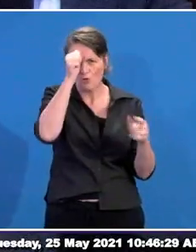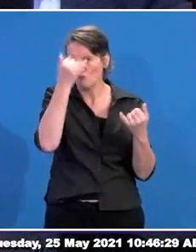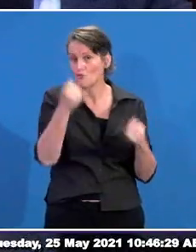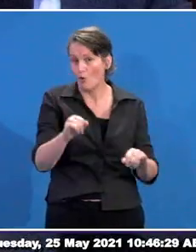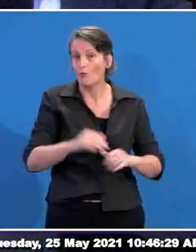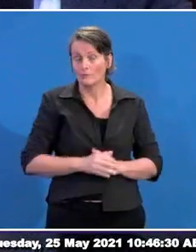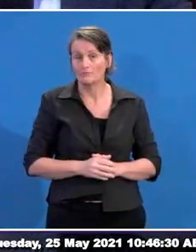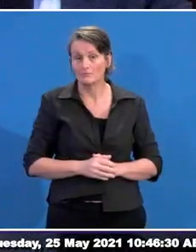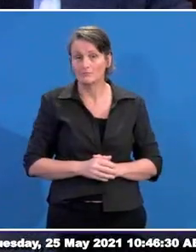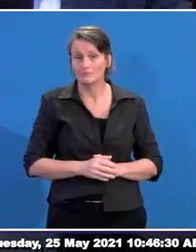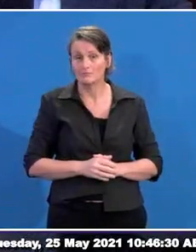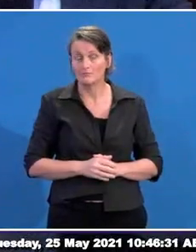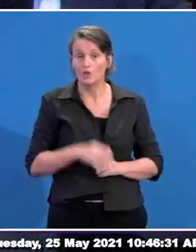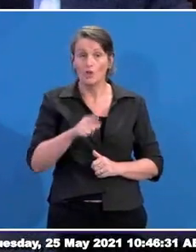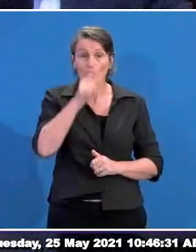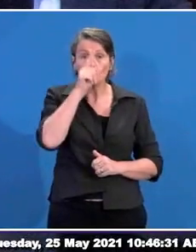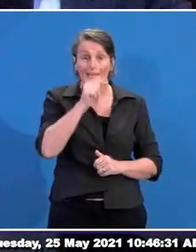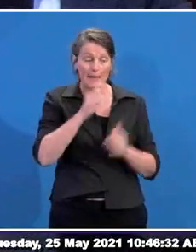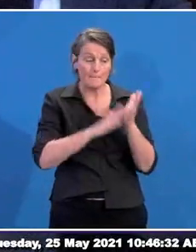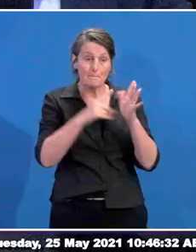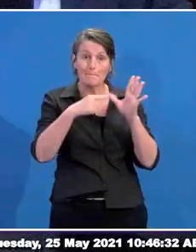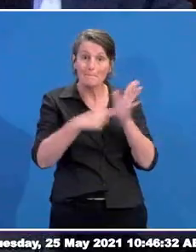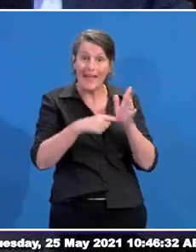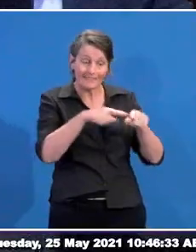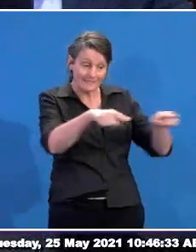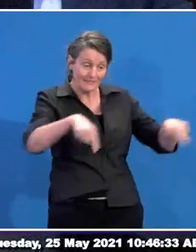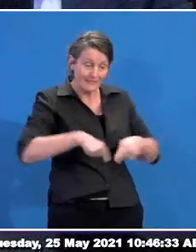You could have grabbed the mats. Yeah, she might have contacted the door a few times,